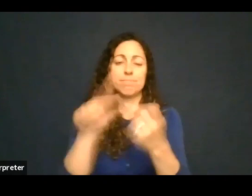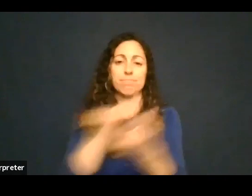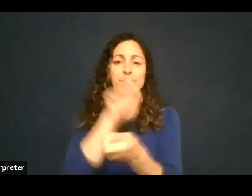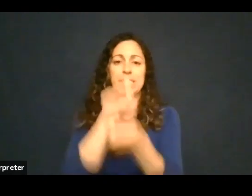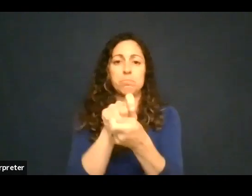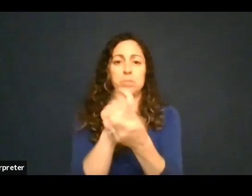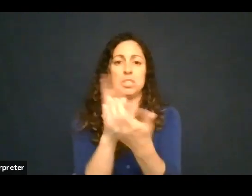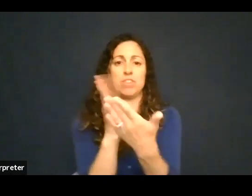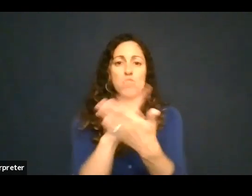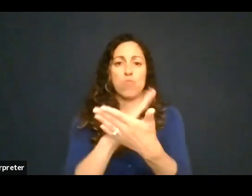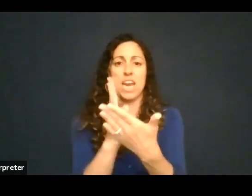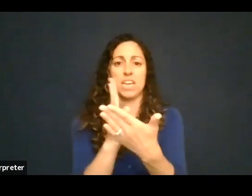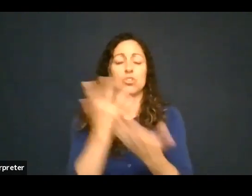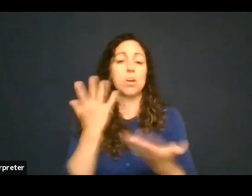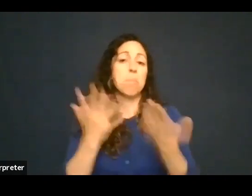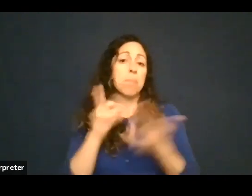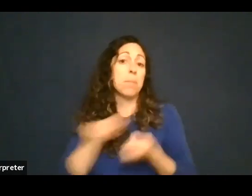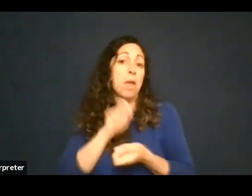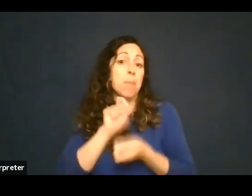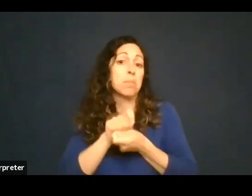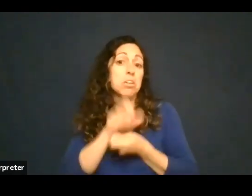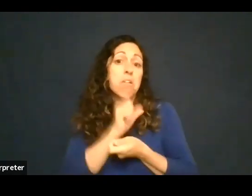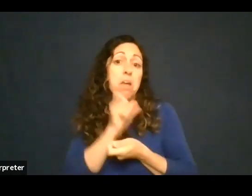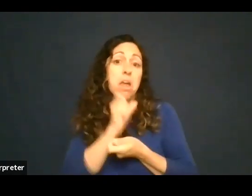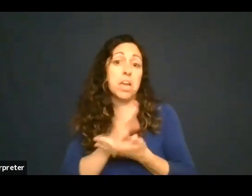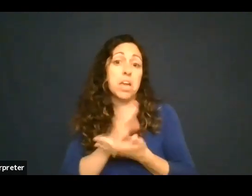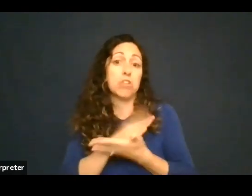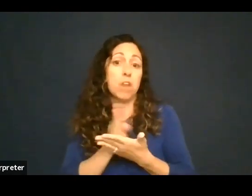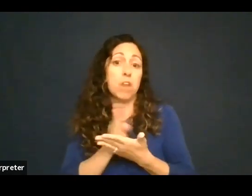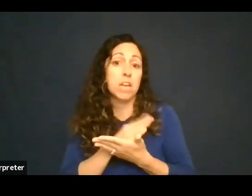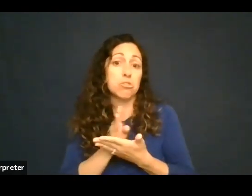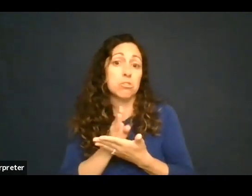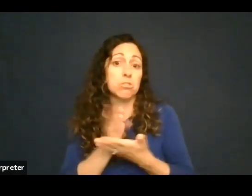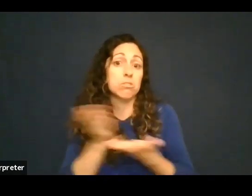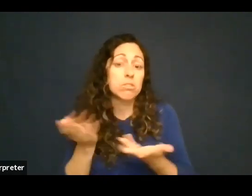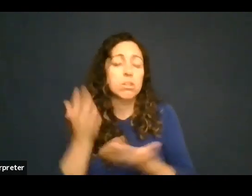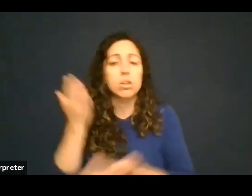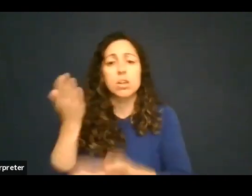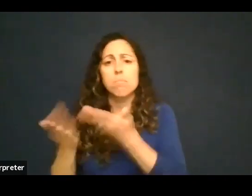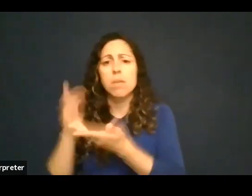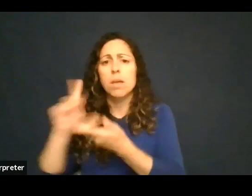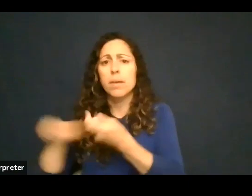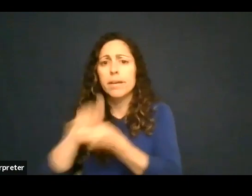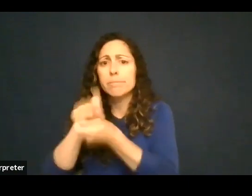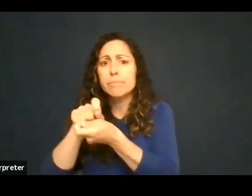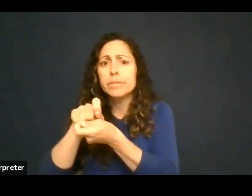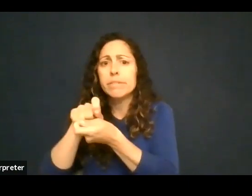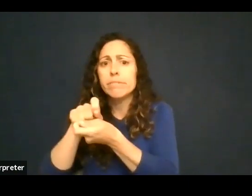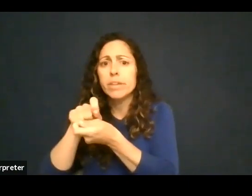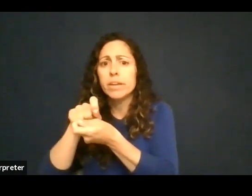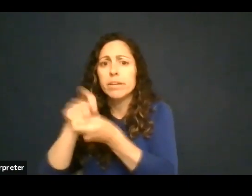And they may even want them in a particular geographic region, because the clinics that they're working with